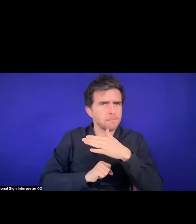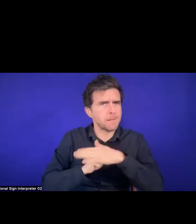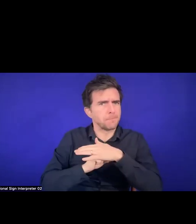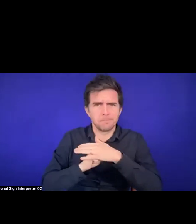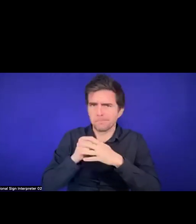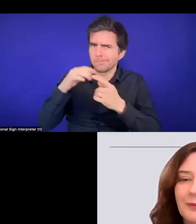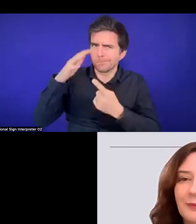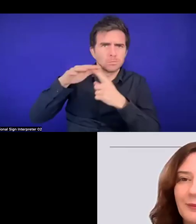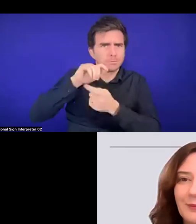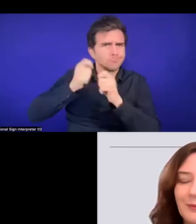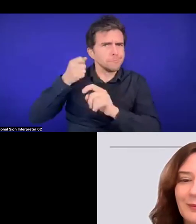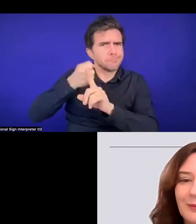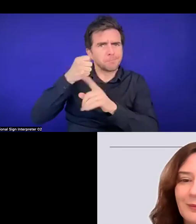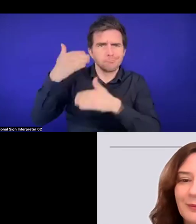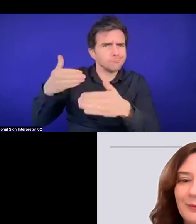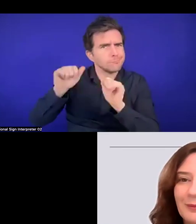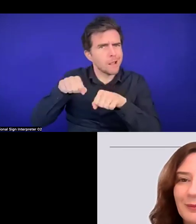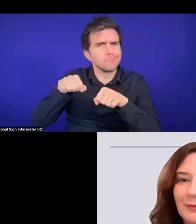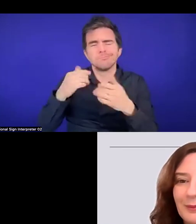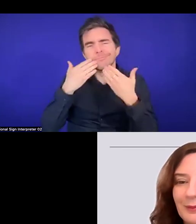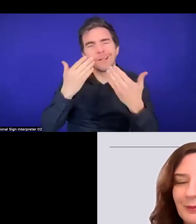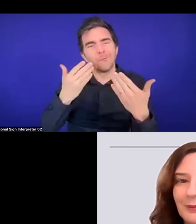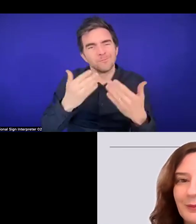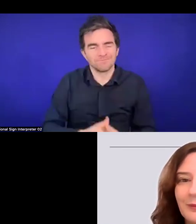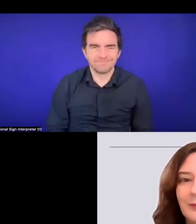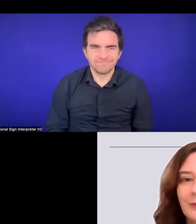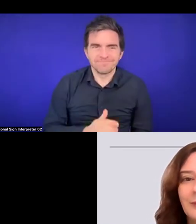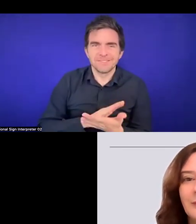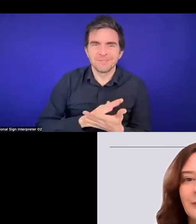: Thank you very much Paula. I will move on to your colleague Teresa to share